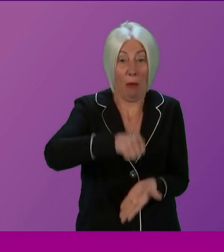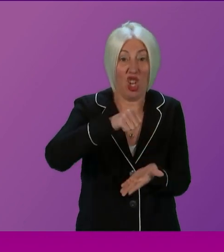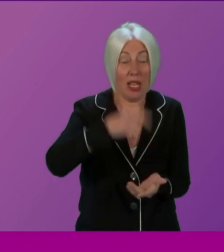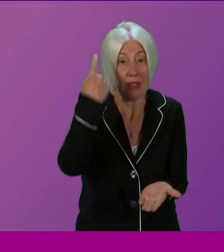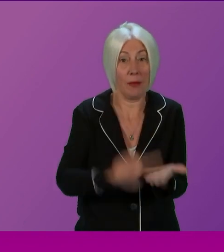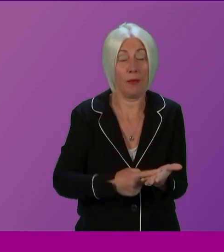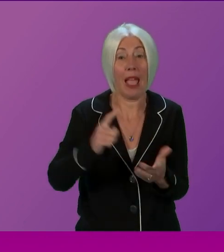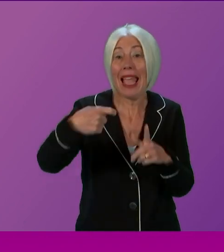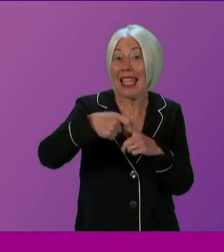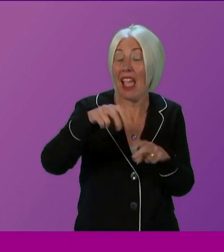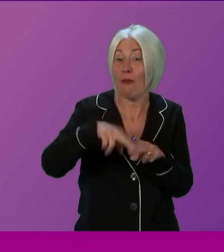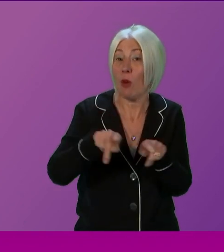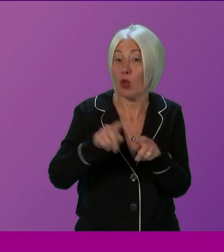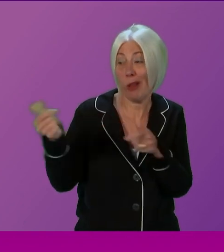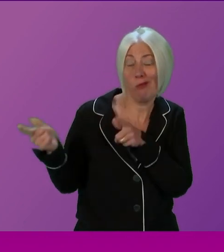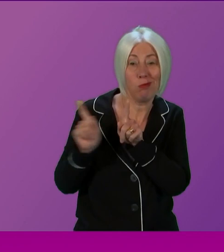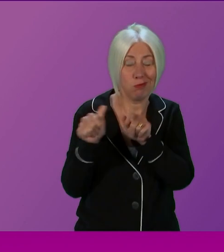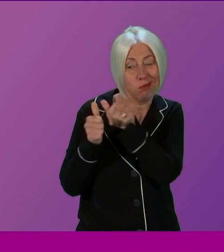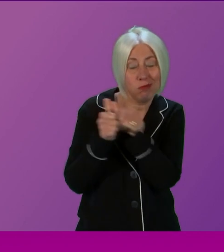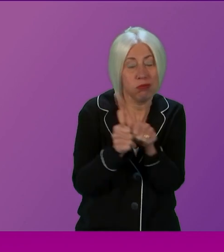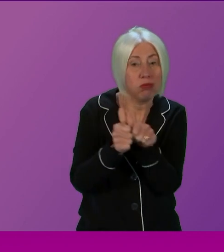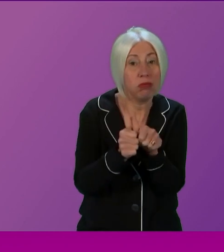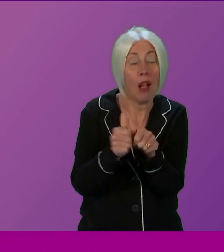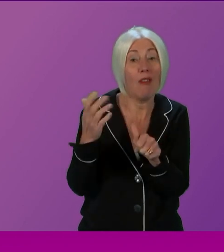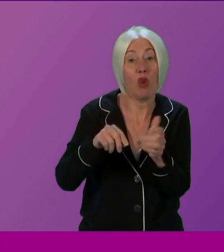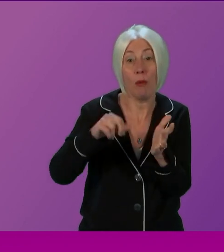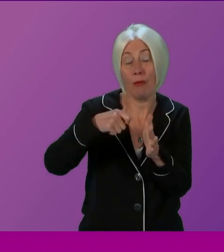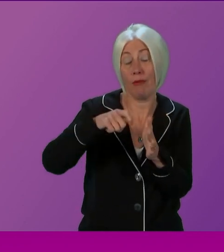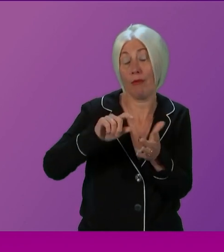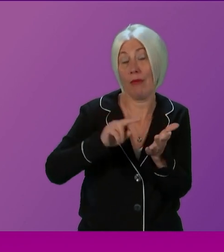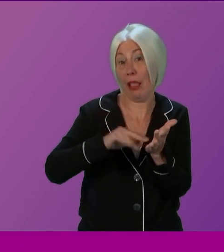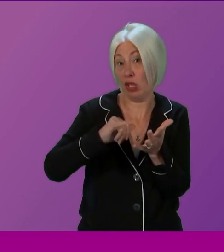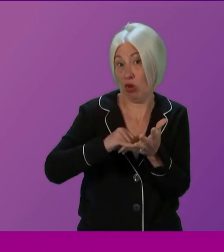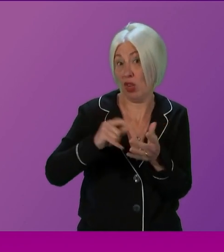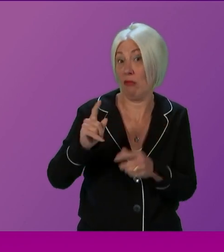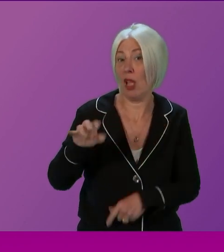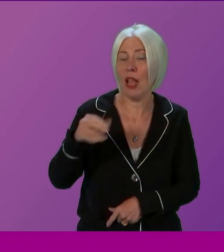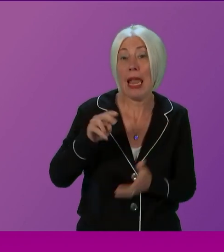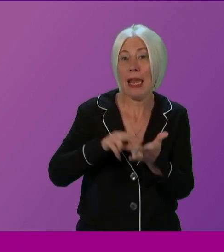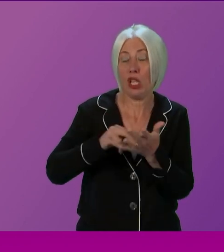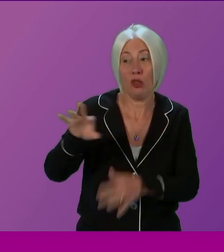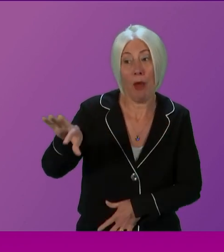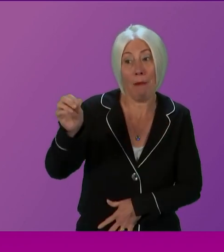Nicola Sturgeon’s right-hand woman, handpicked by the First Minister to rise up rapidly through